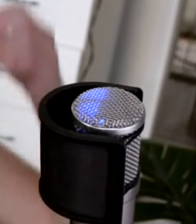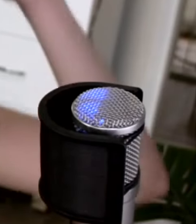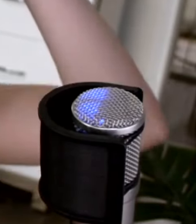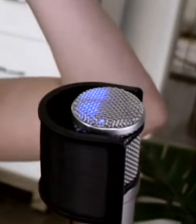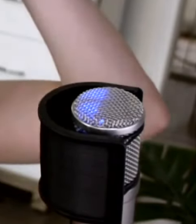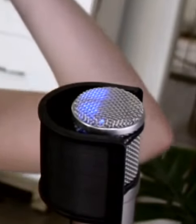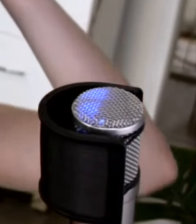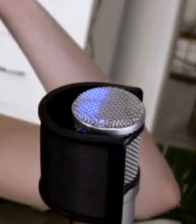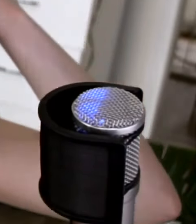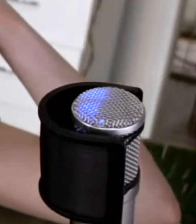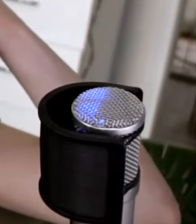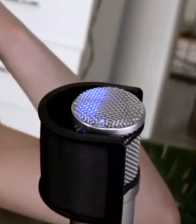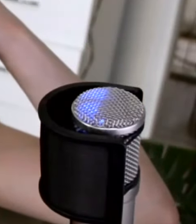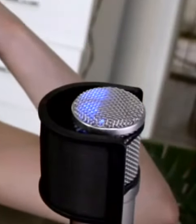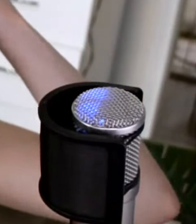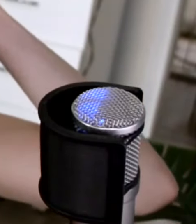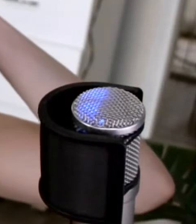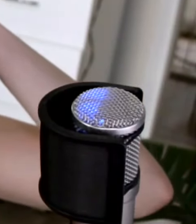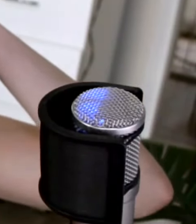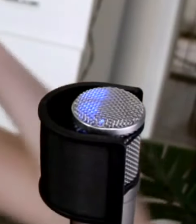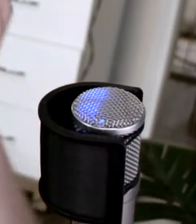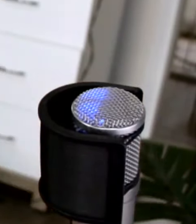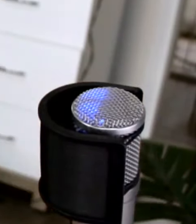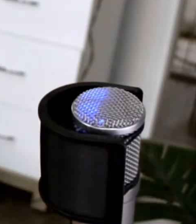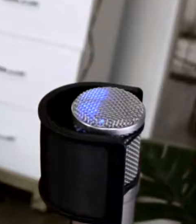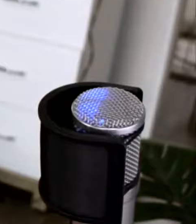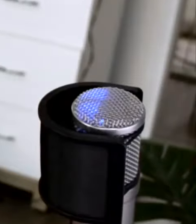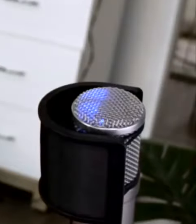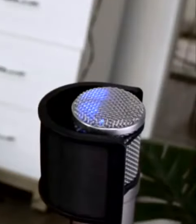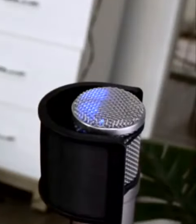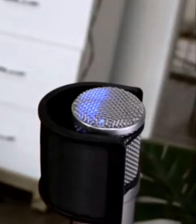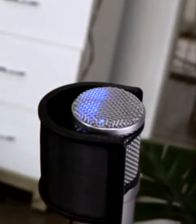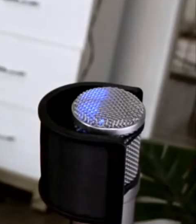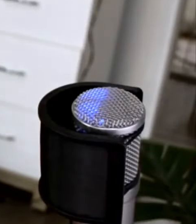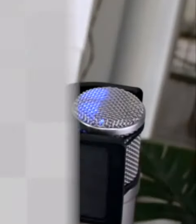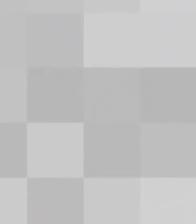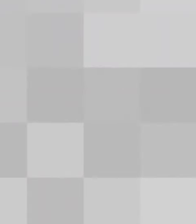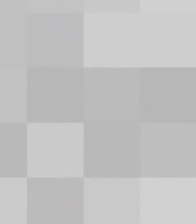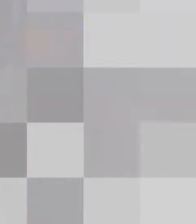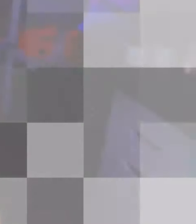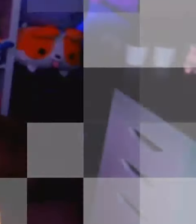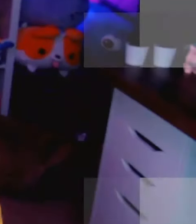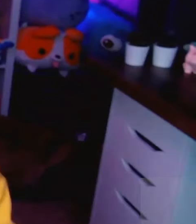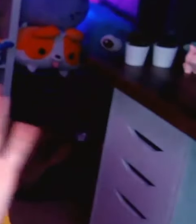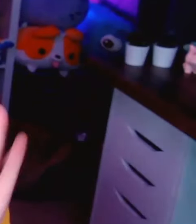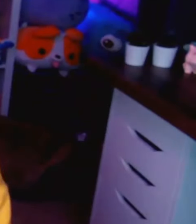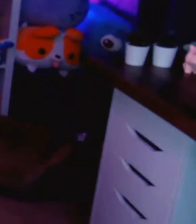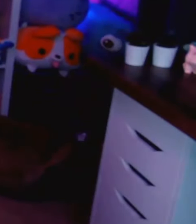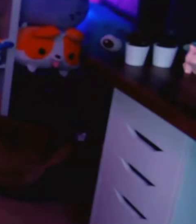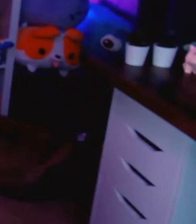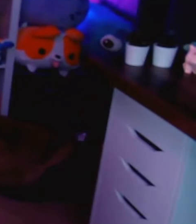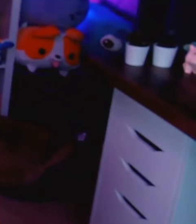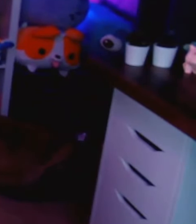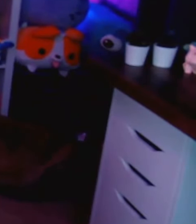DID I DO GOOD? SHOULD I HAVE WORN THE CROWN? I TEND TO DEMAND MORE RESPECT